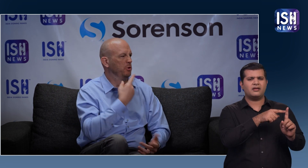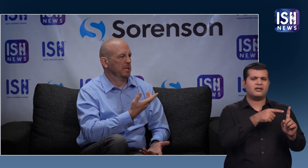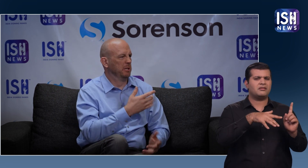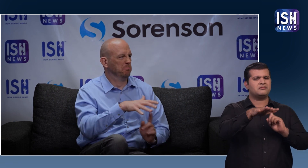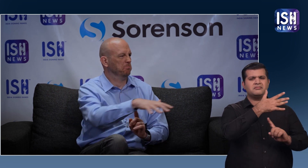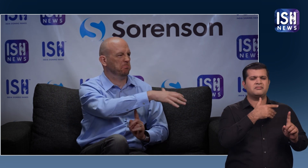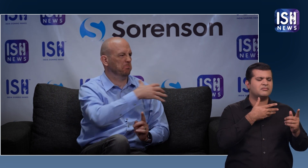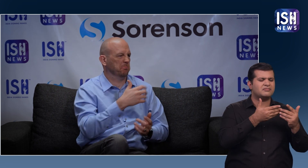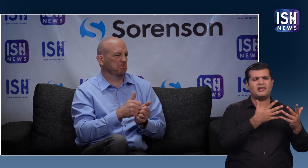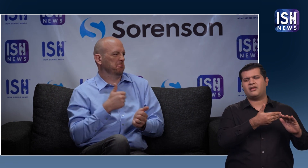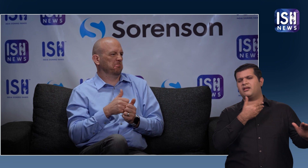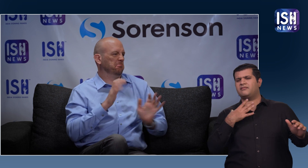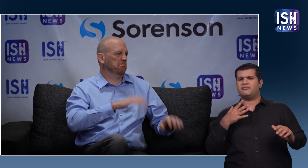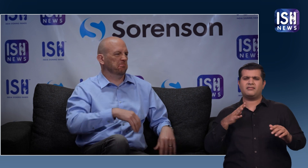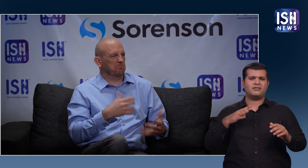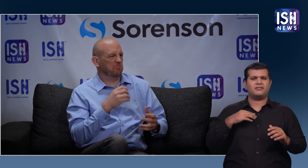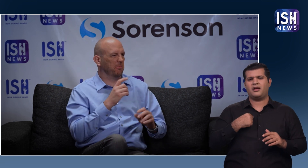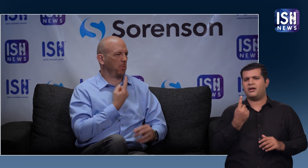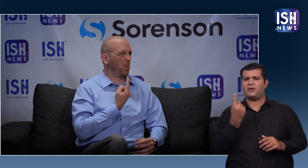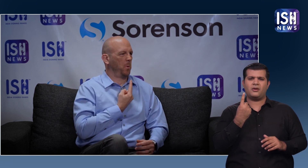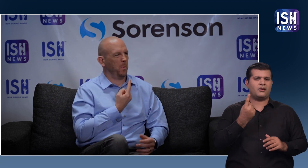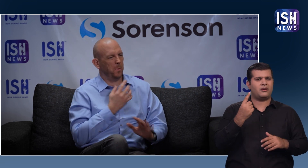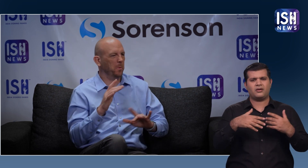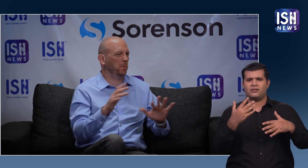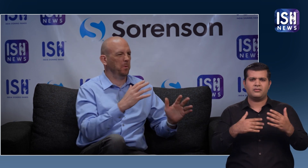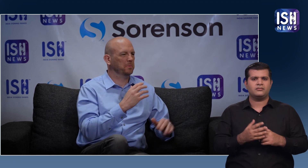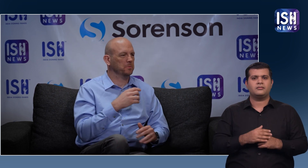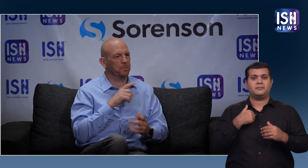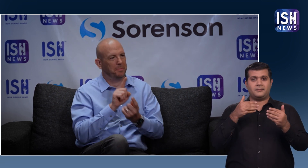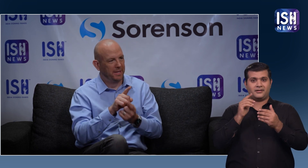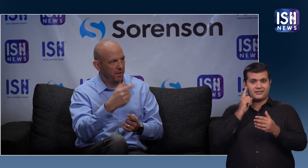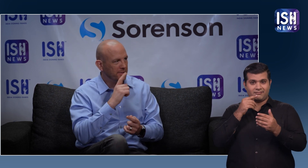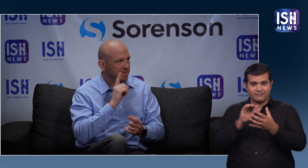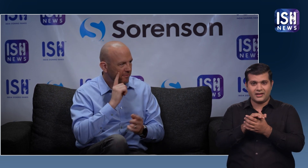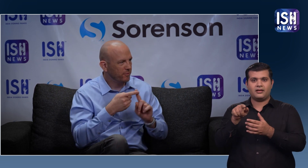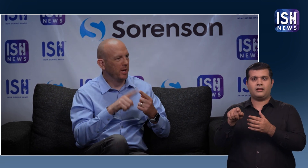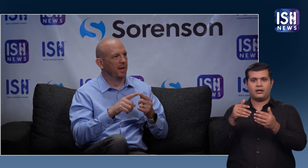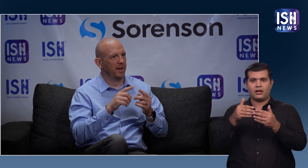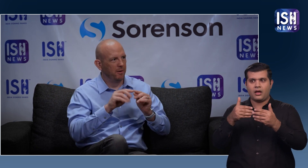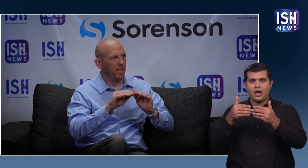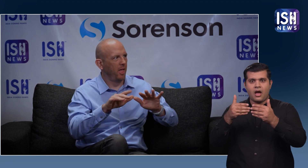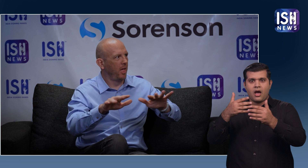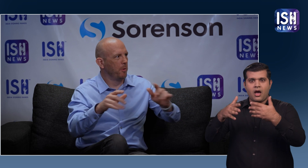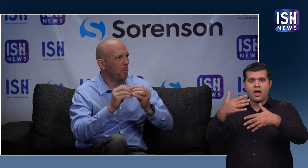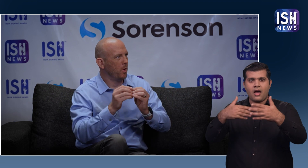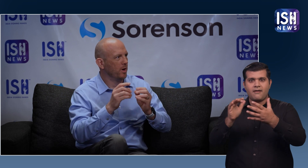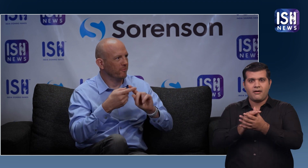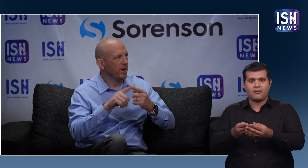I was always a loner. When I started meeting Deaf friends, I began making many friends.